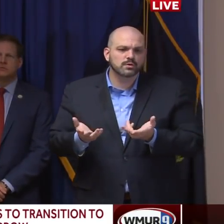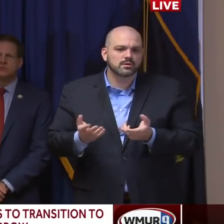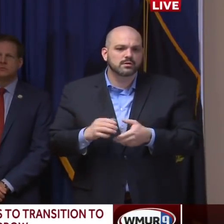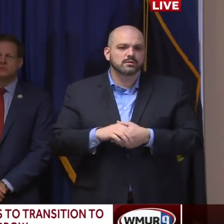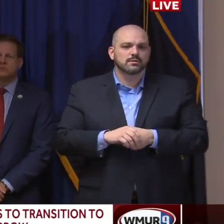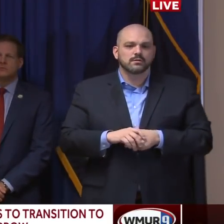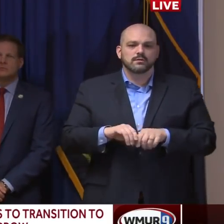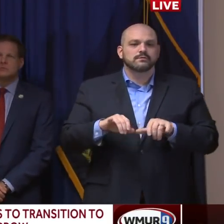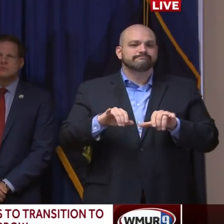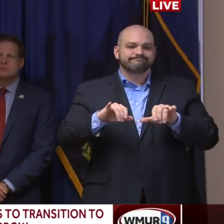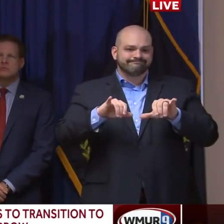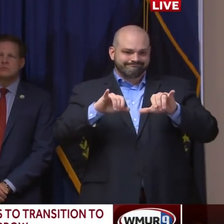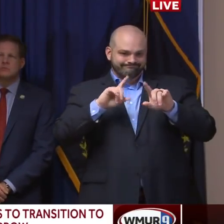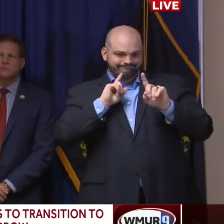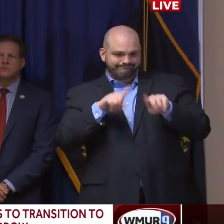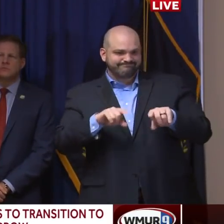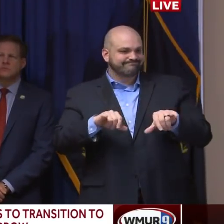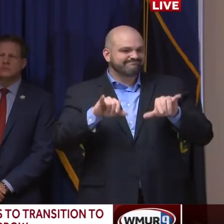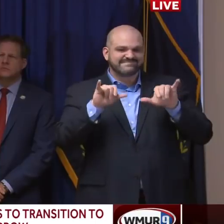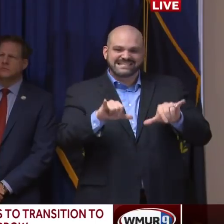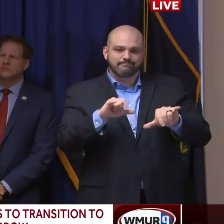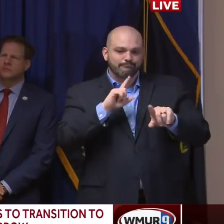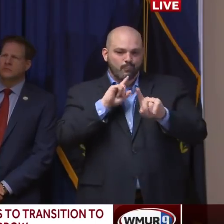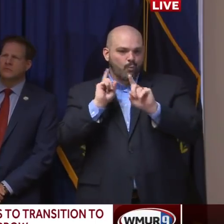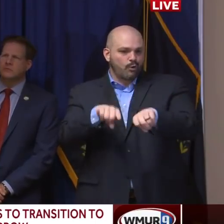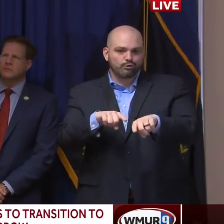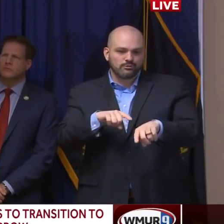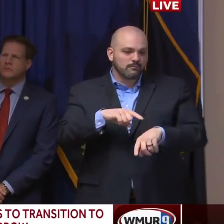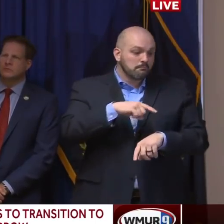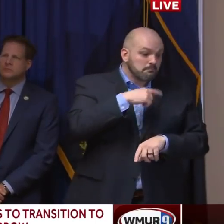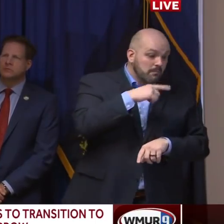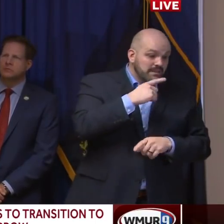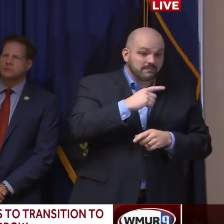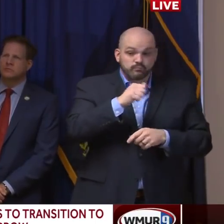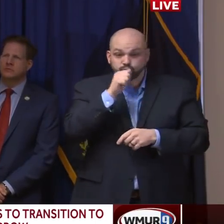THE SAME ORDER APPLIES TO THE PUBLIC SCHOOLS AND PRIVATE SCHOOLS.